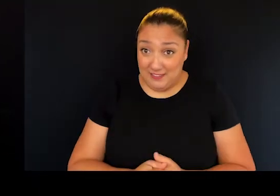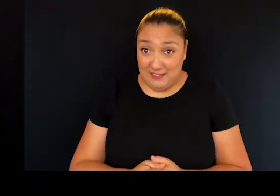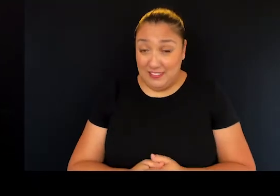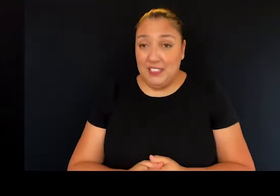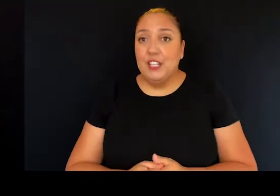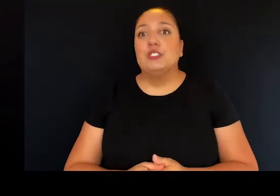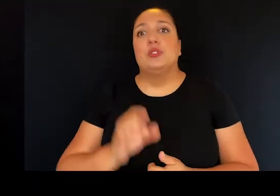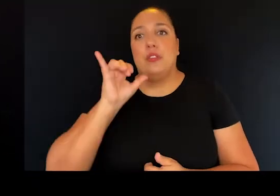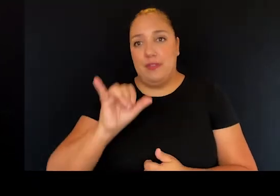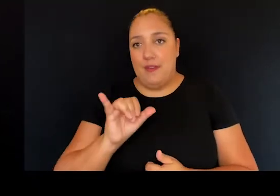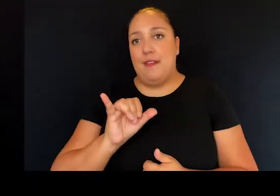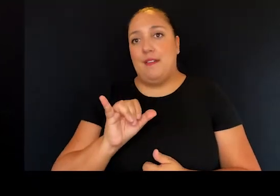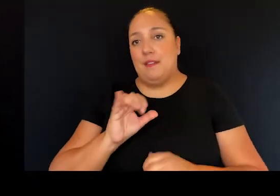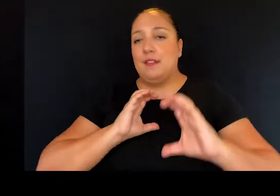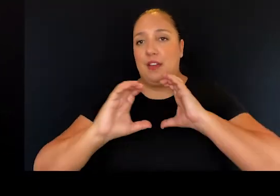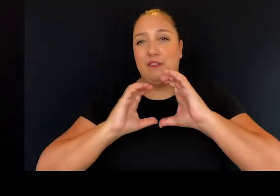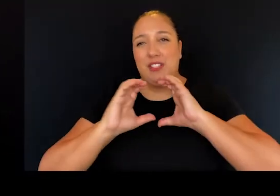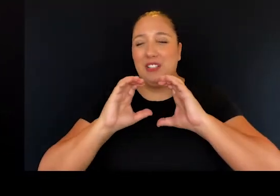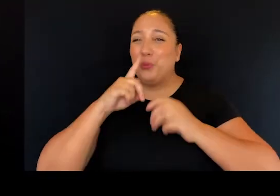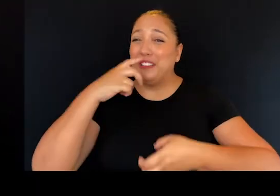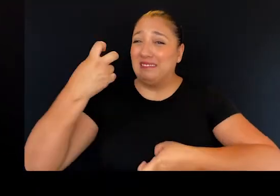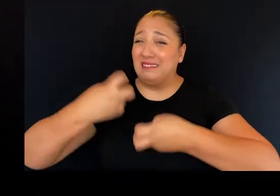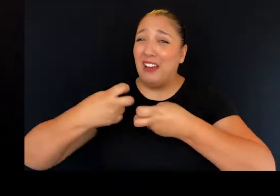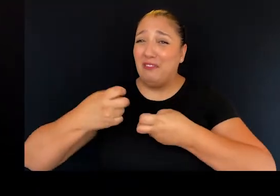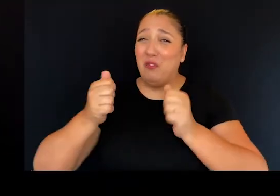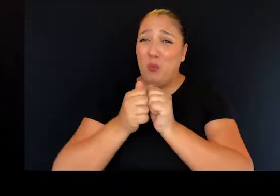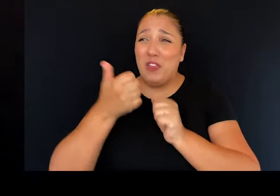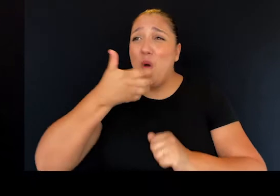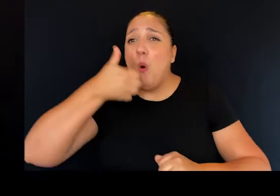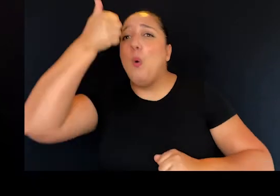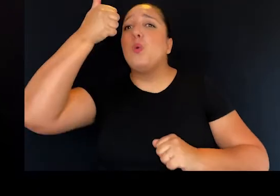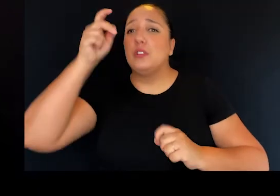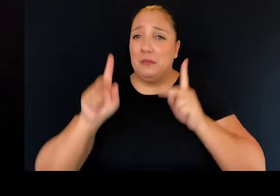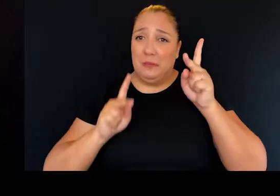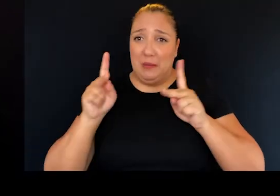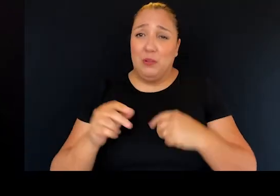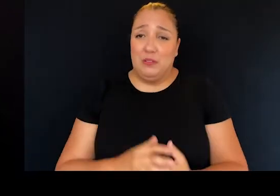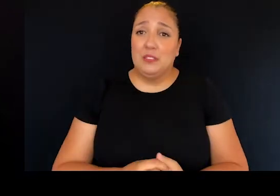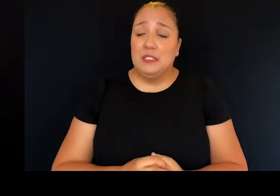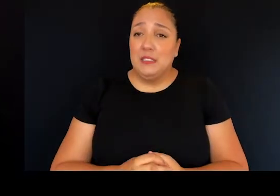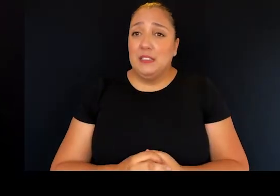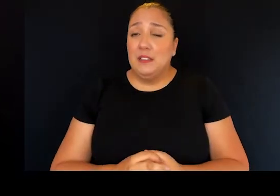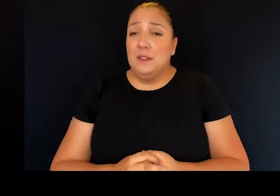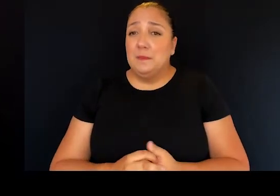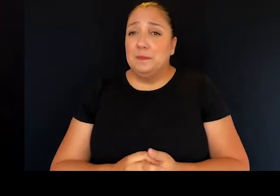that is more difficult with older generations. And I would be remiss if I didn't bring up something